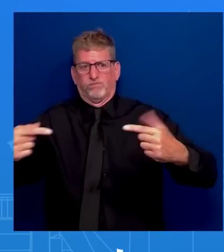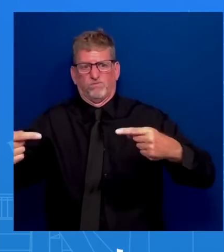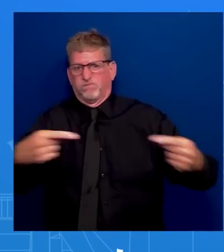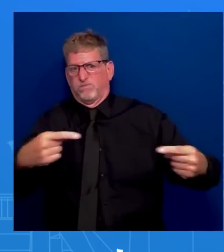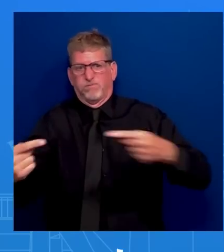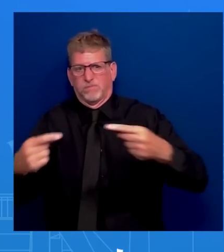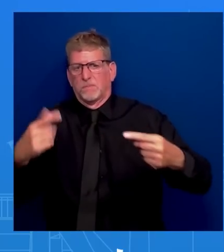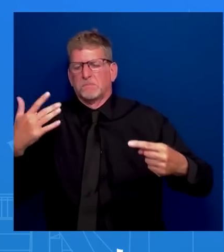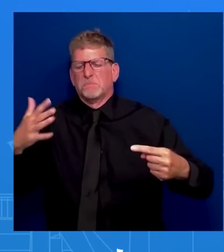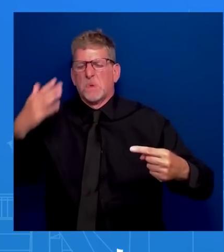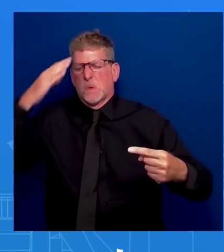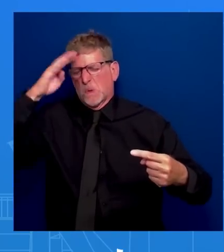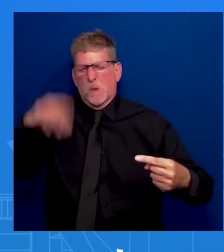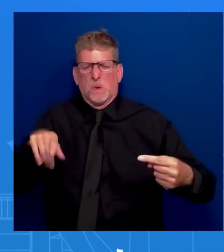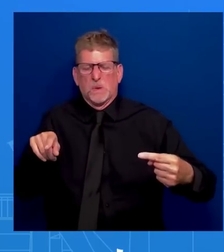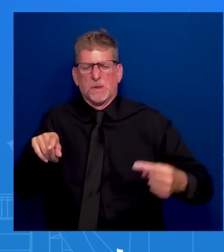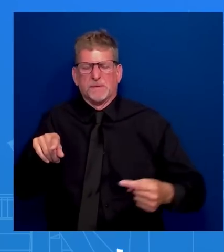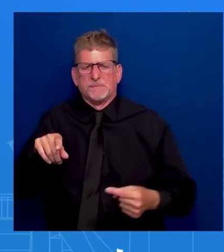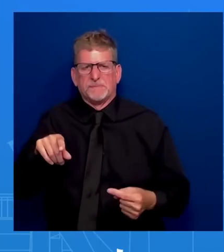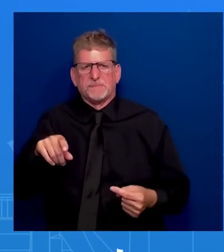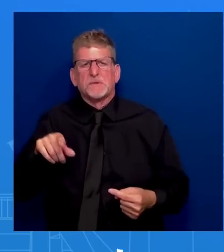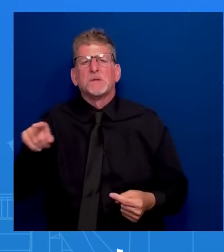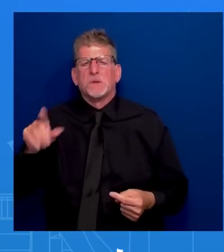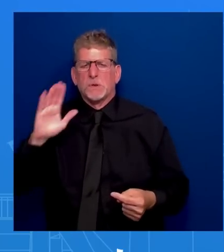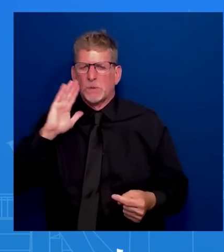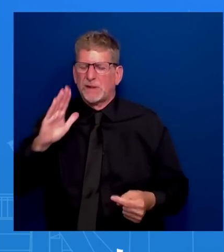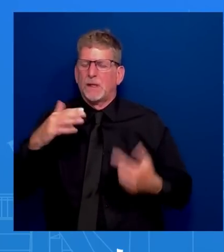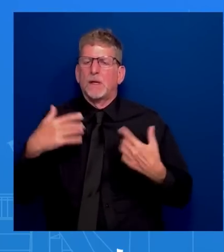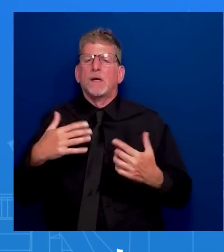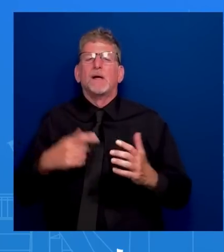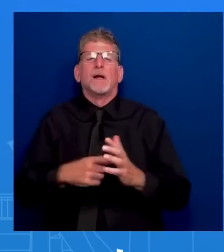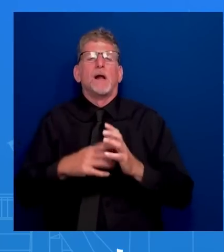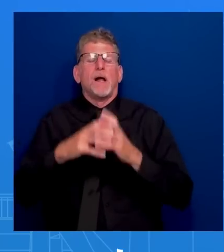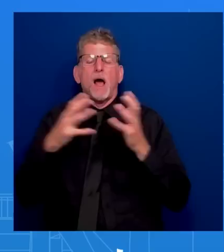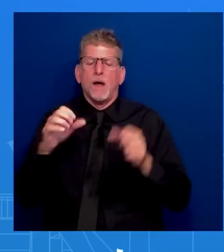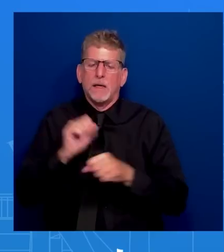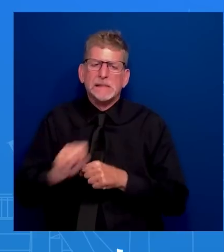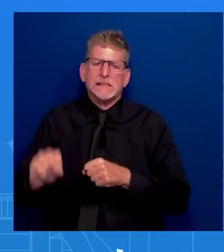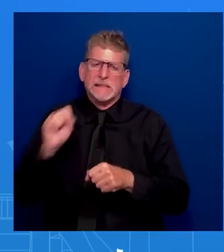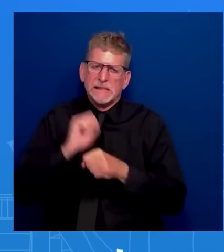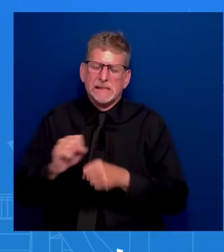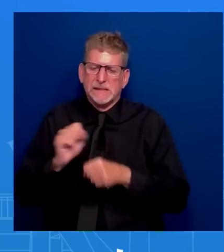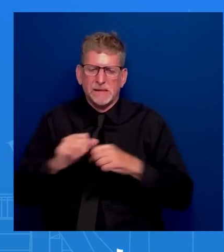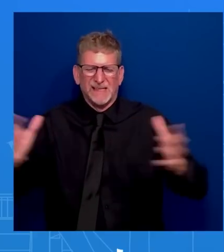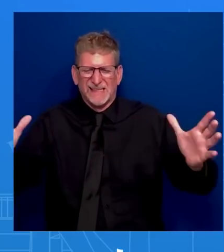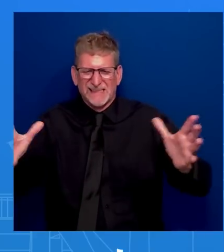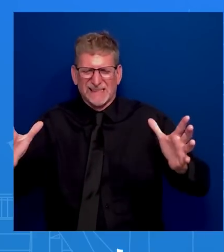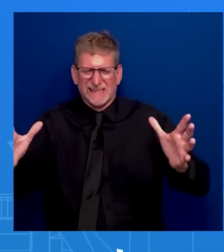And I think the work continues, even in his first 18 months. There's still a lot of work to be done.